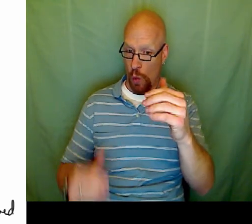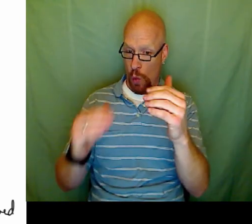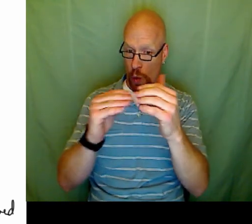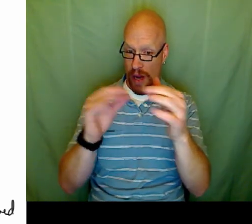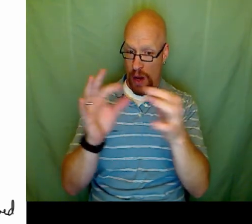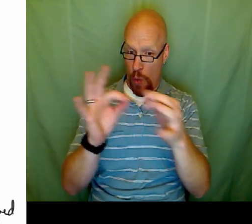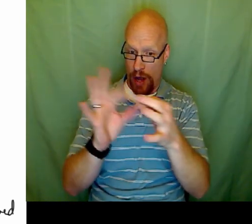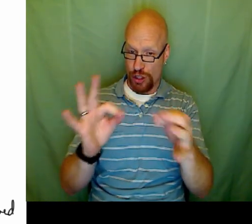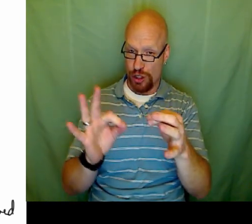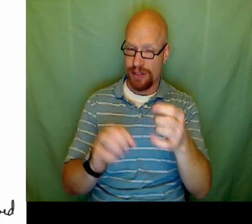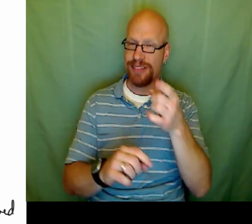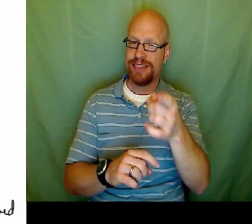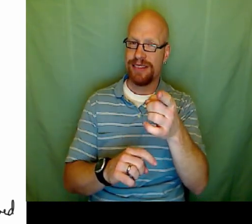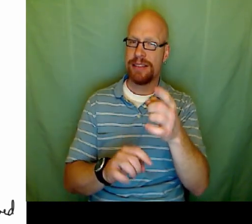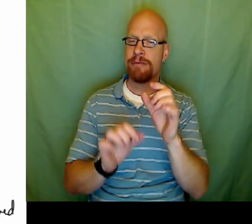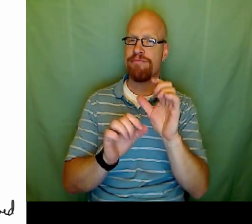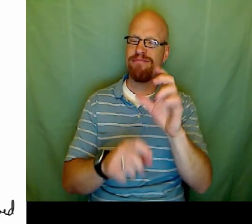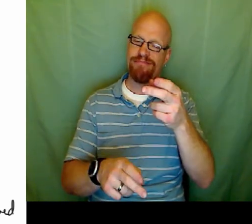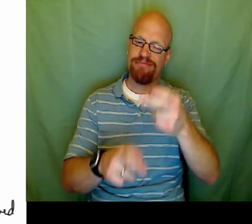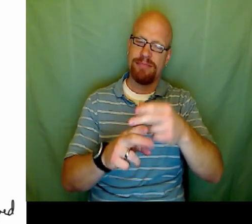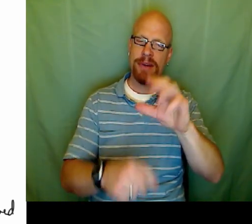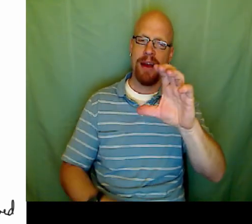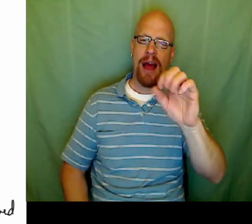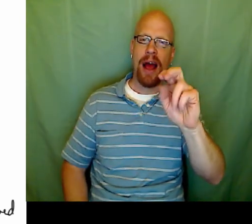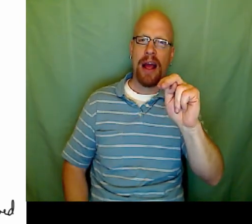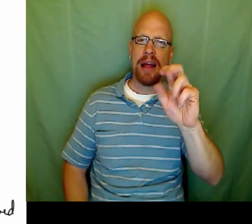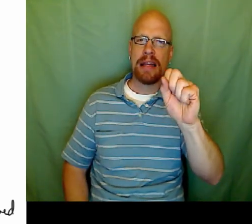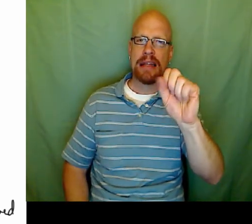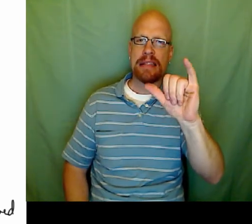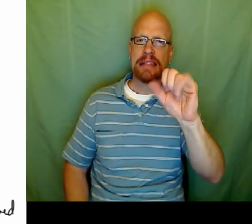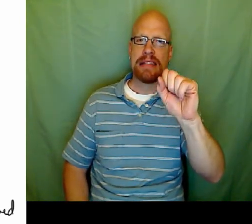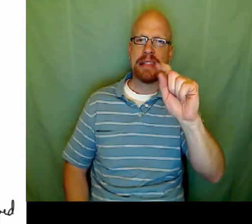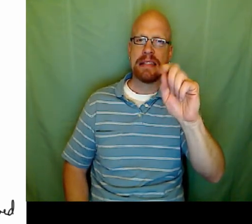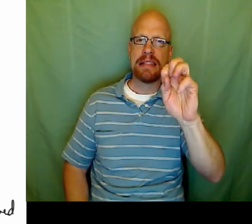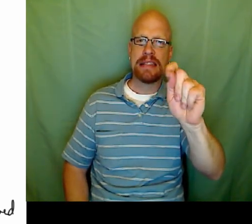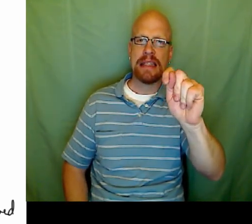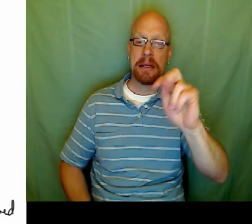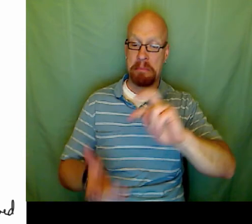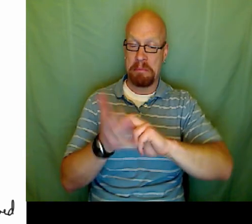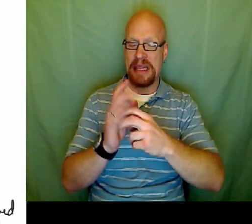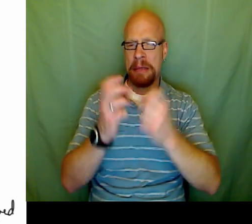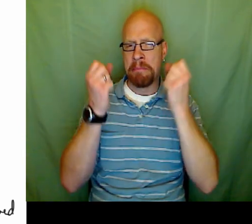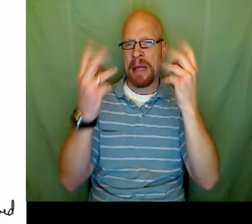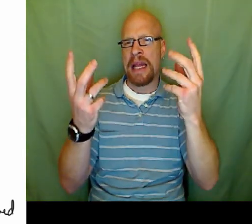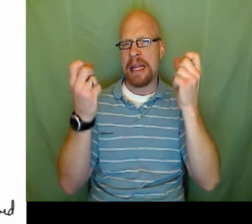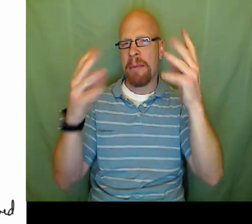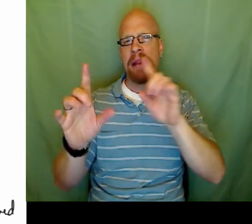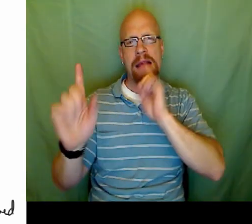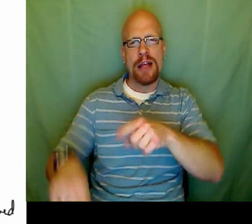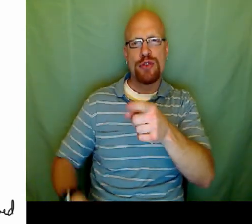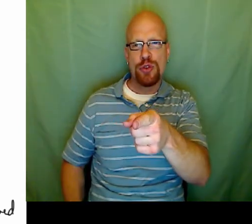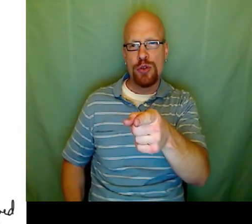Therefore, the two equations are what we call consistent or dependent on each other.